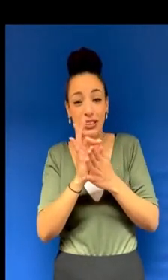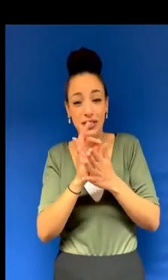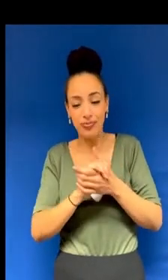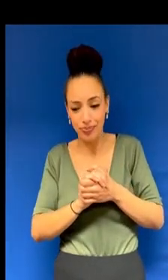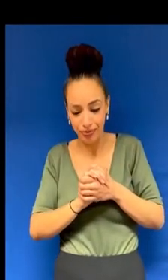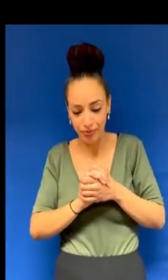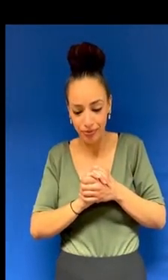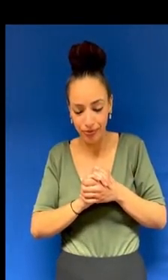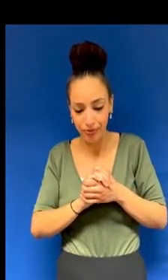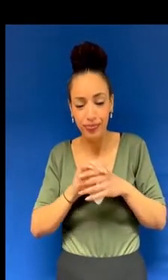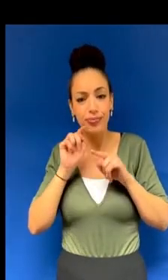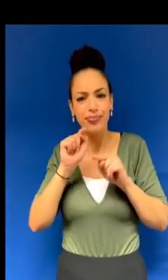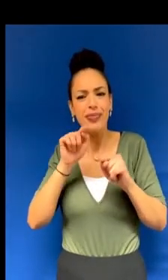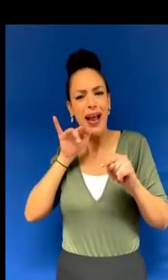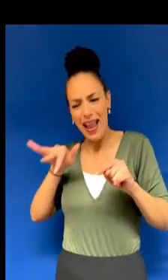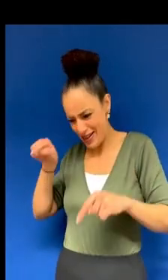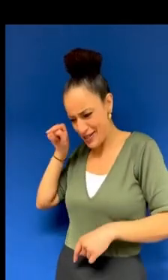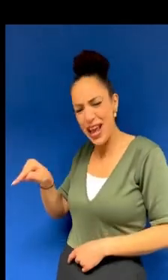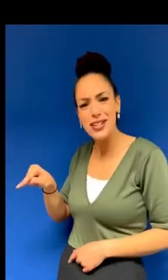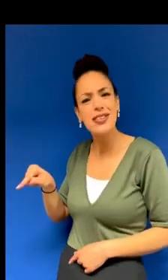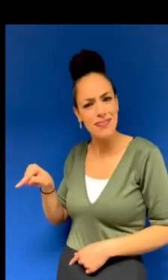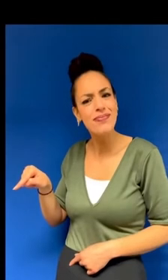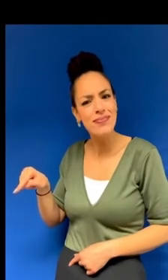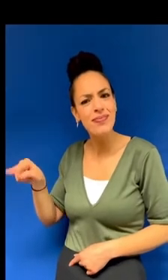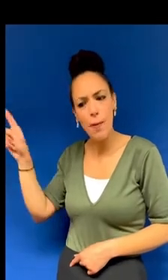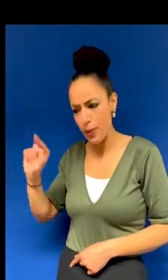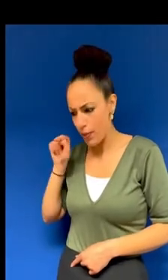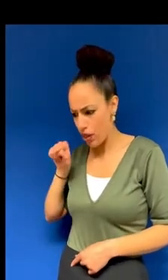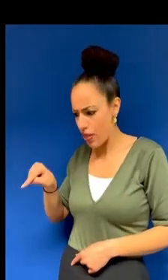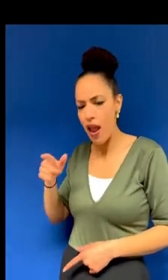really taken aback. I think it got over like a million hits within 24 hours. It really kind of